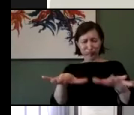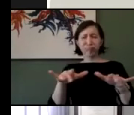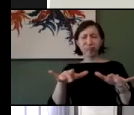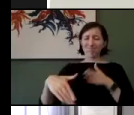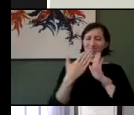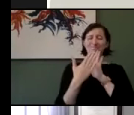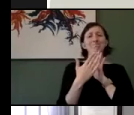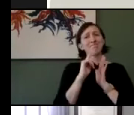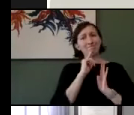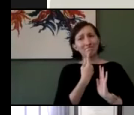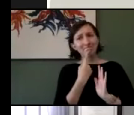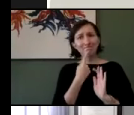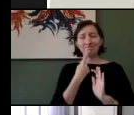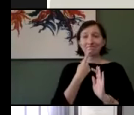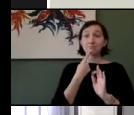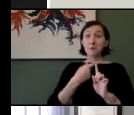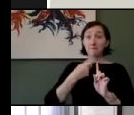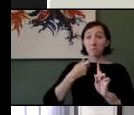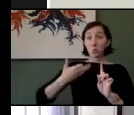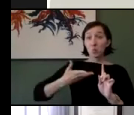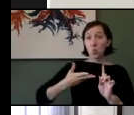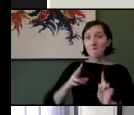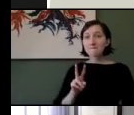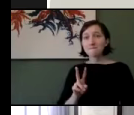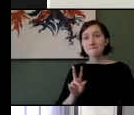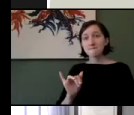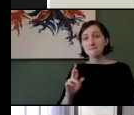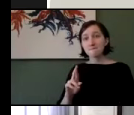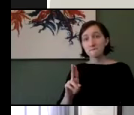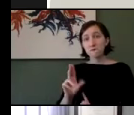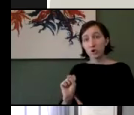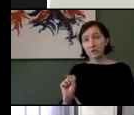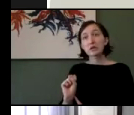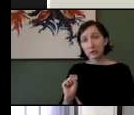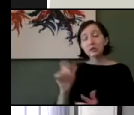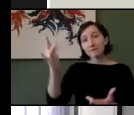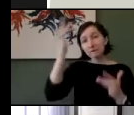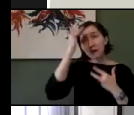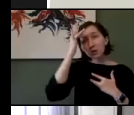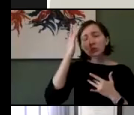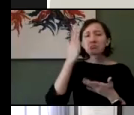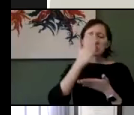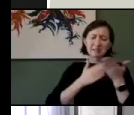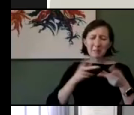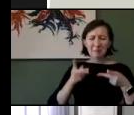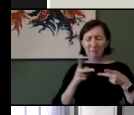Some people, you know, aren't totally sure about some of the things that all of this comes about